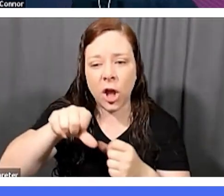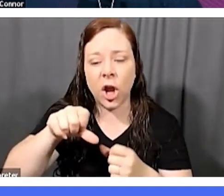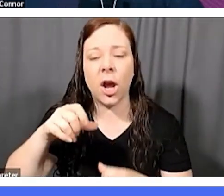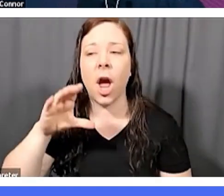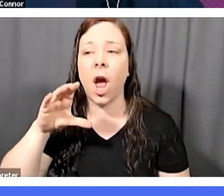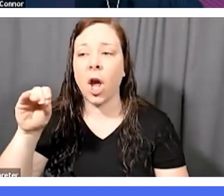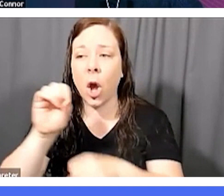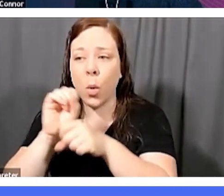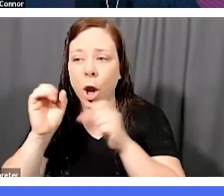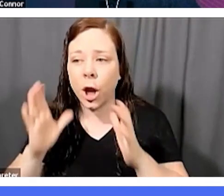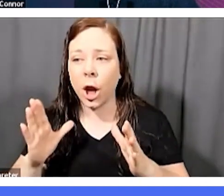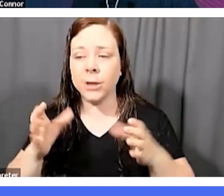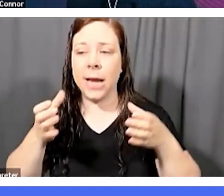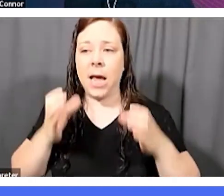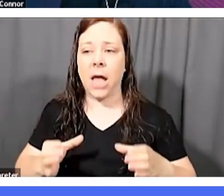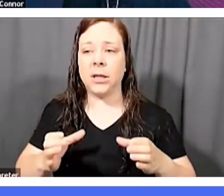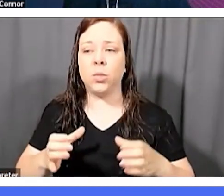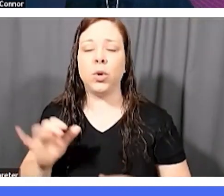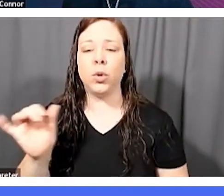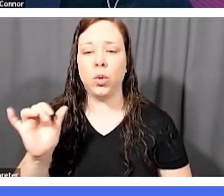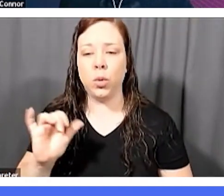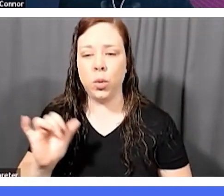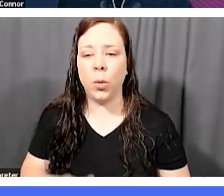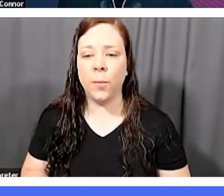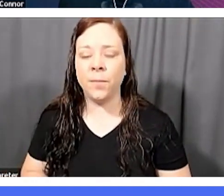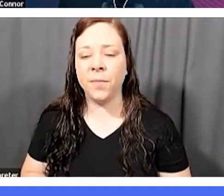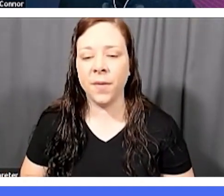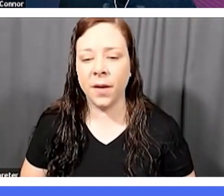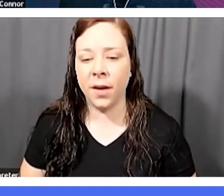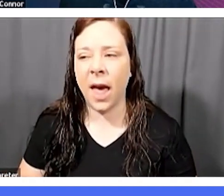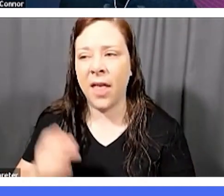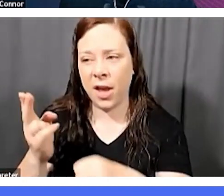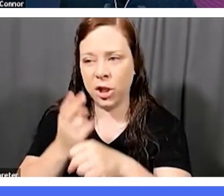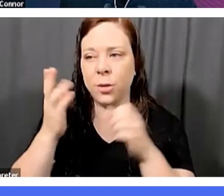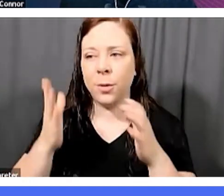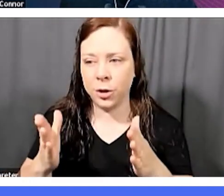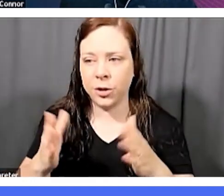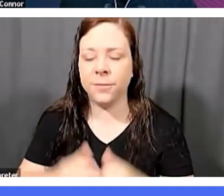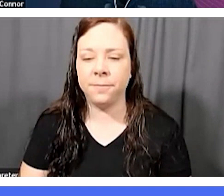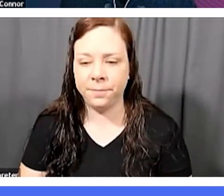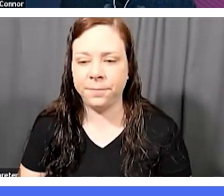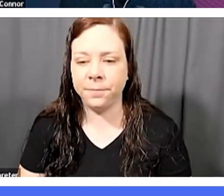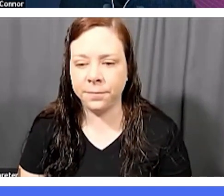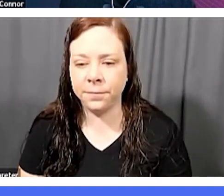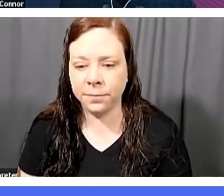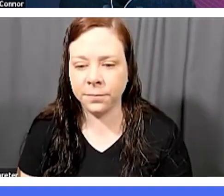to our customers at the end of the day? And our consumers at the end of the day, the training that we're putting together starting today.